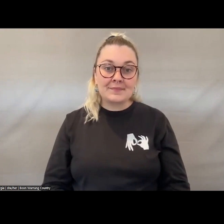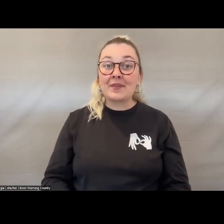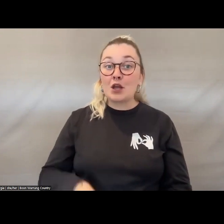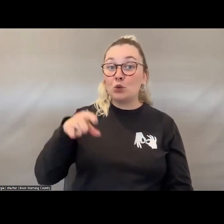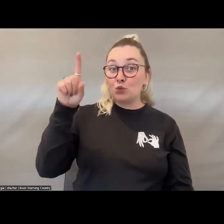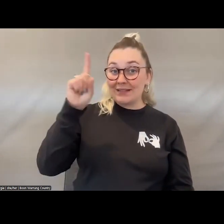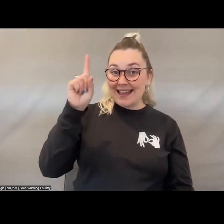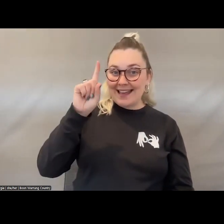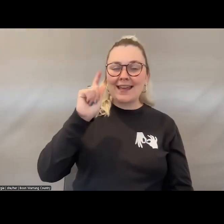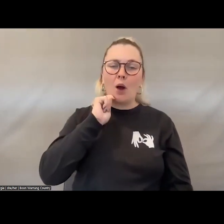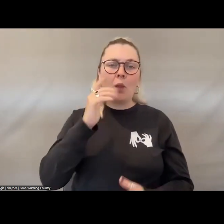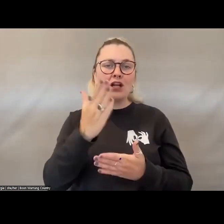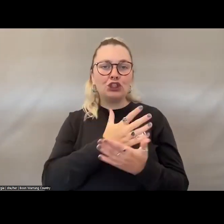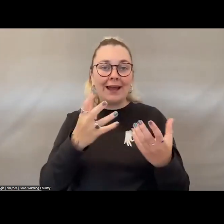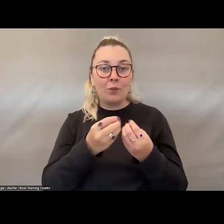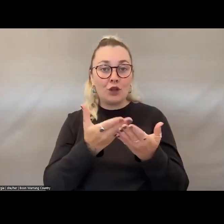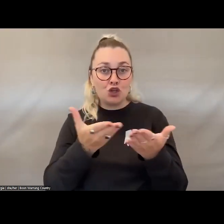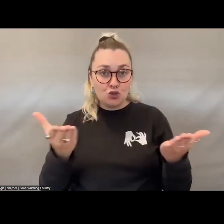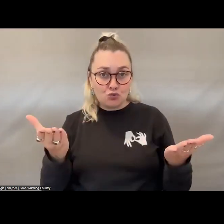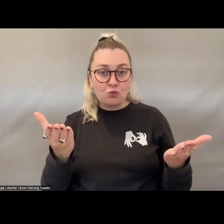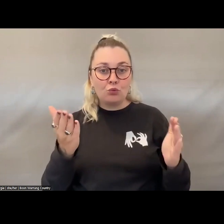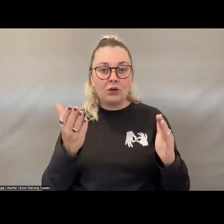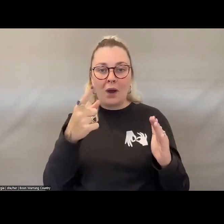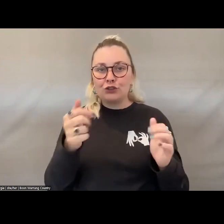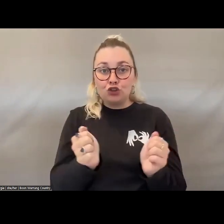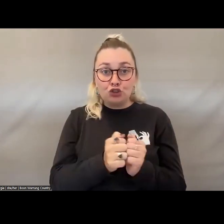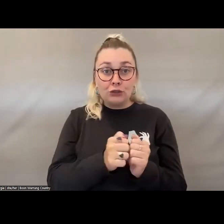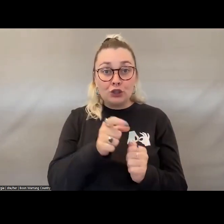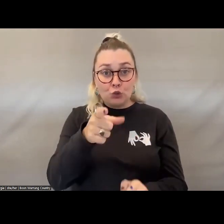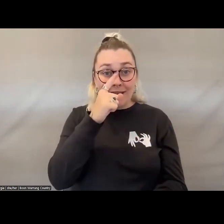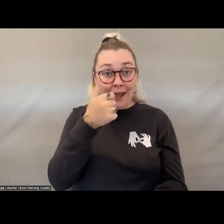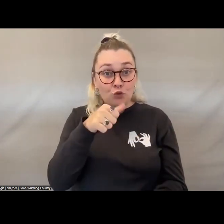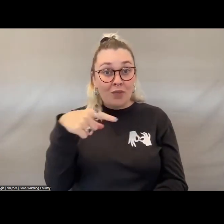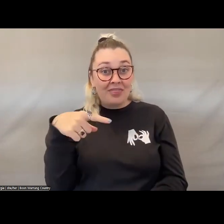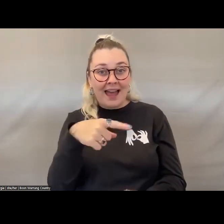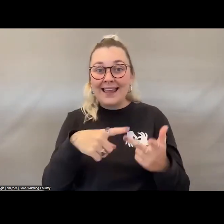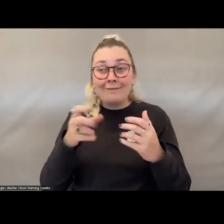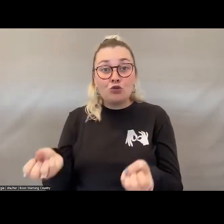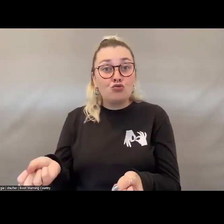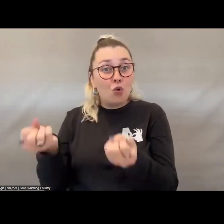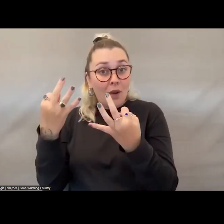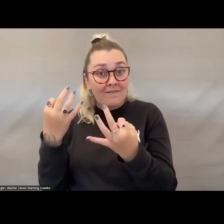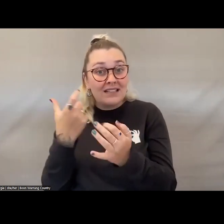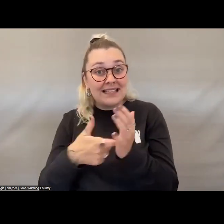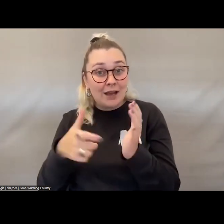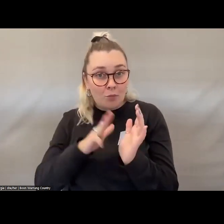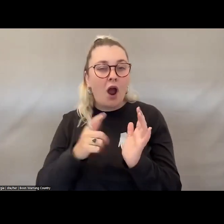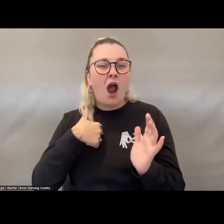I'm going to be sharing with you a sheet that you can use we don't have a CRM. I wanted to make this